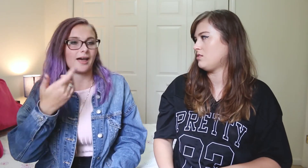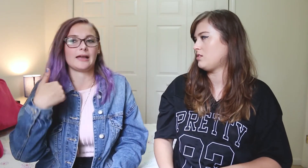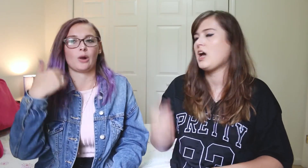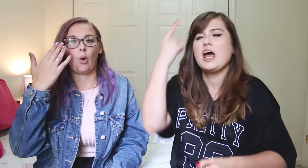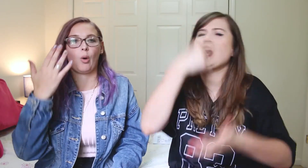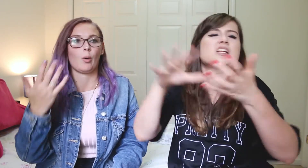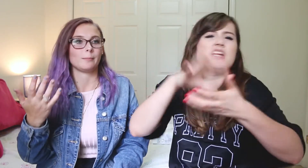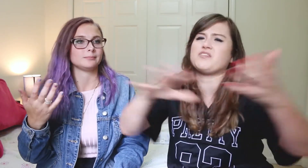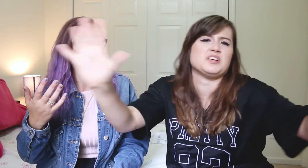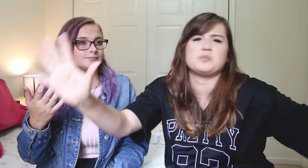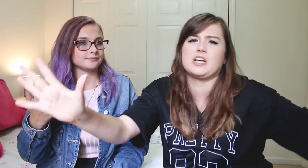It's confusing!!!